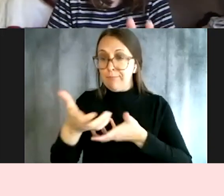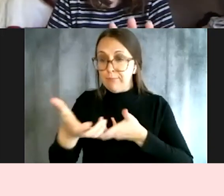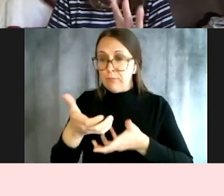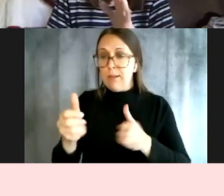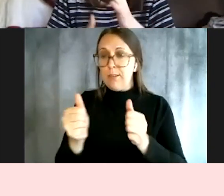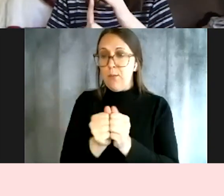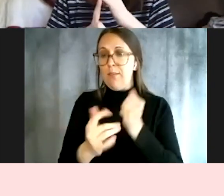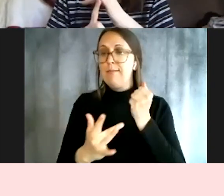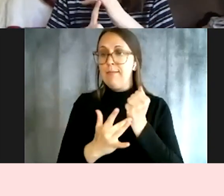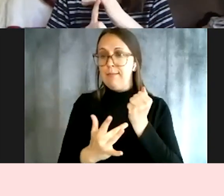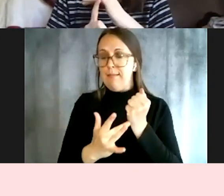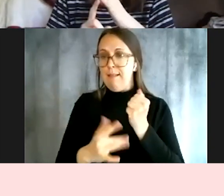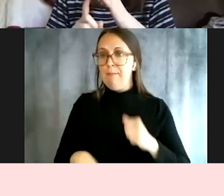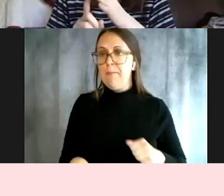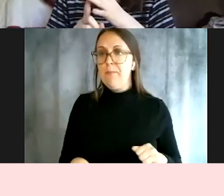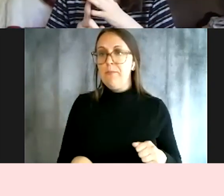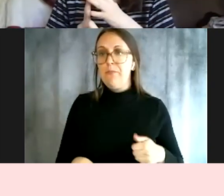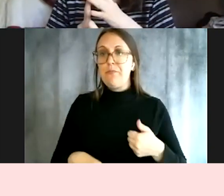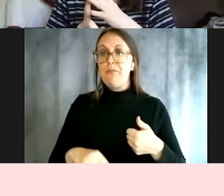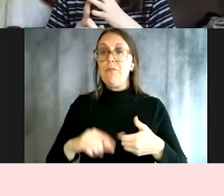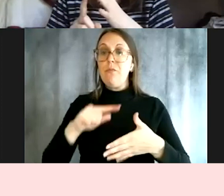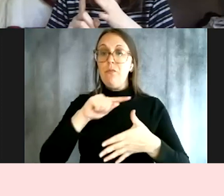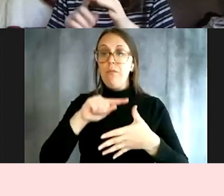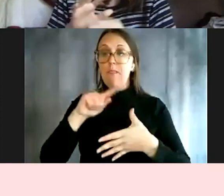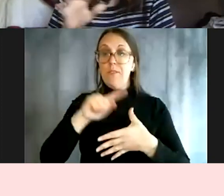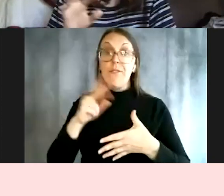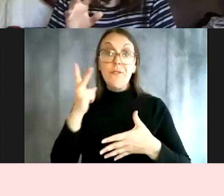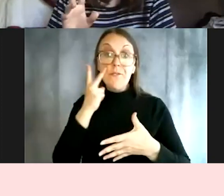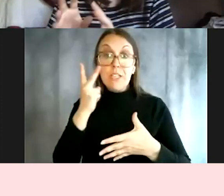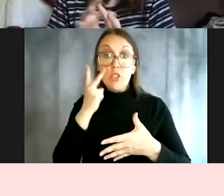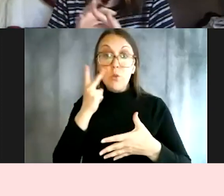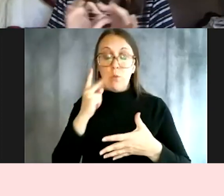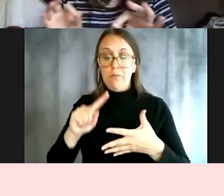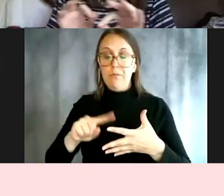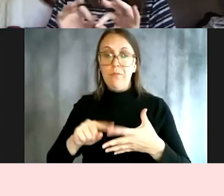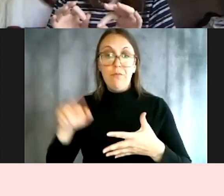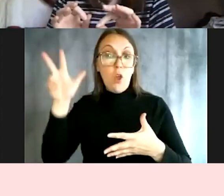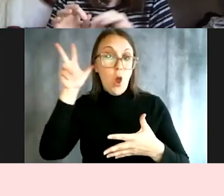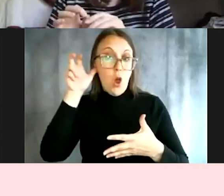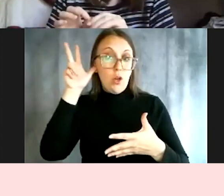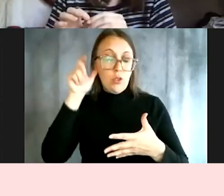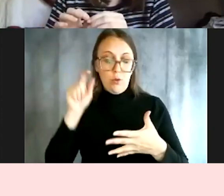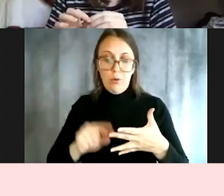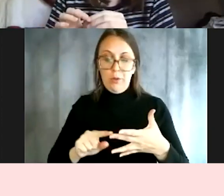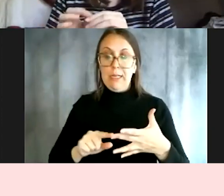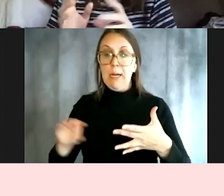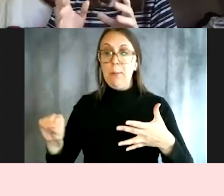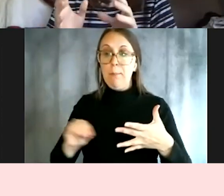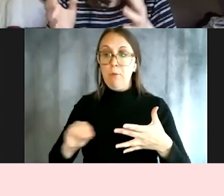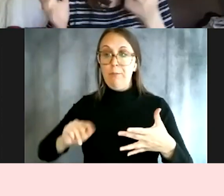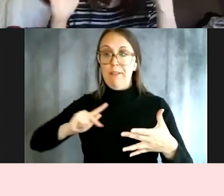categories of visual, auditory, motor- which is like movement physical and then cognitive which